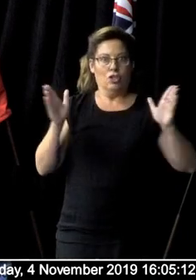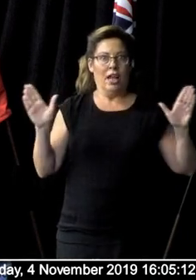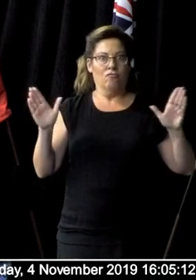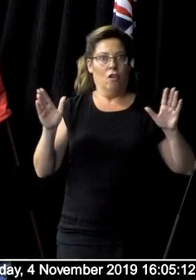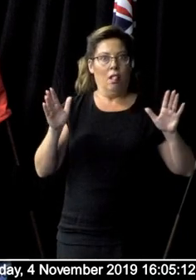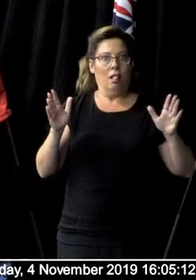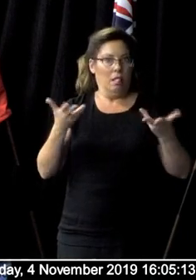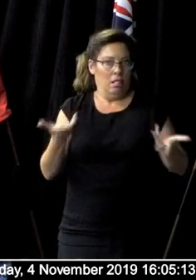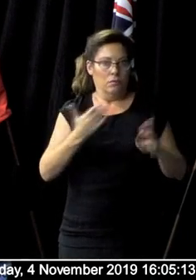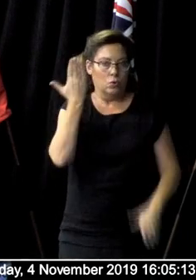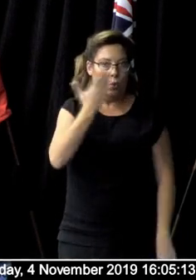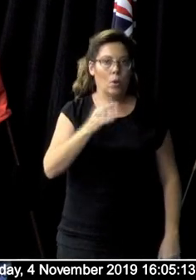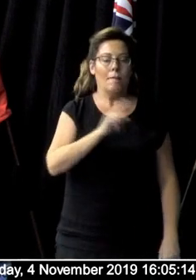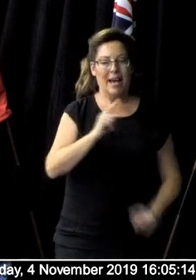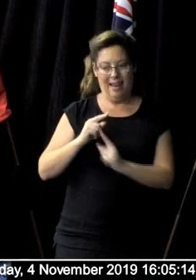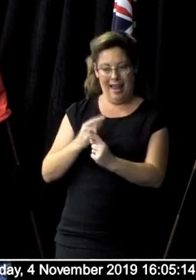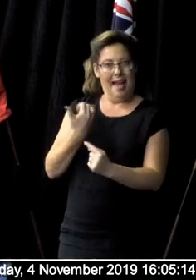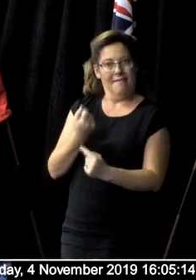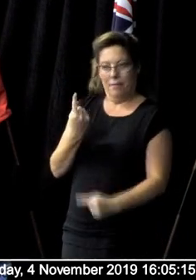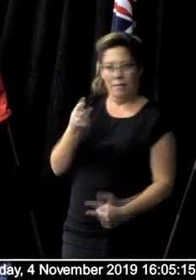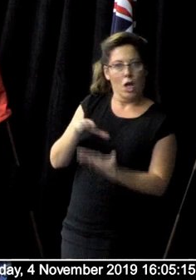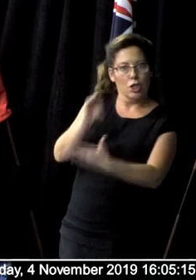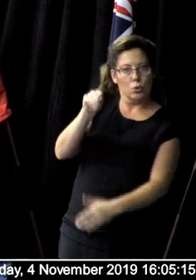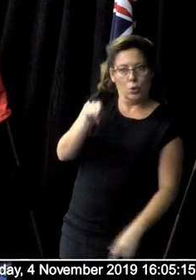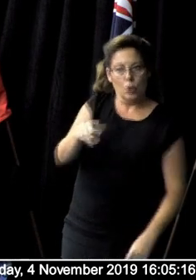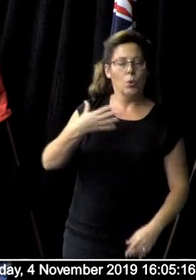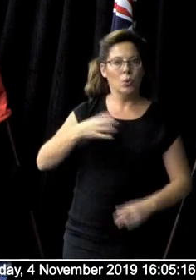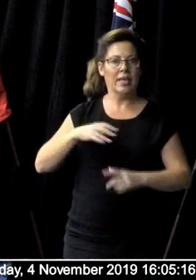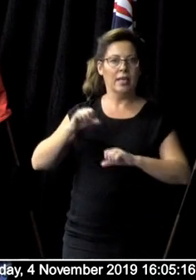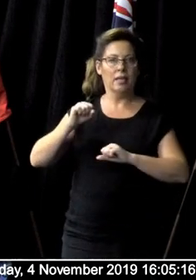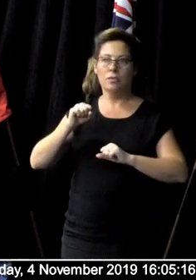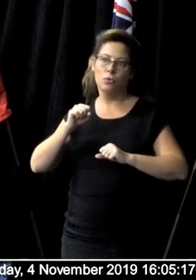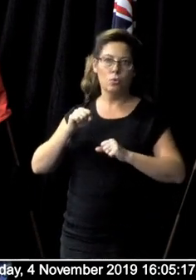you know, if – if you’re planning for a school which is diverse, it will have